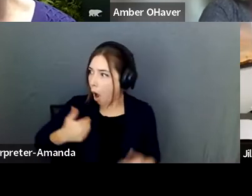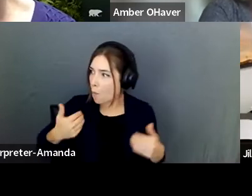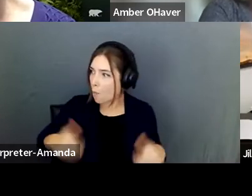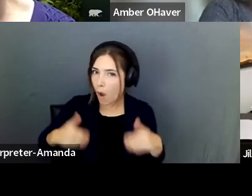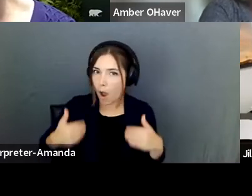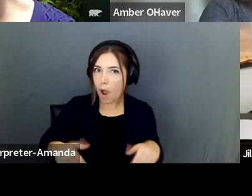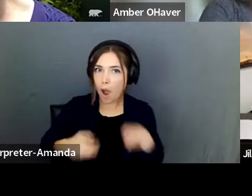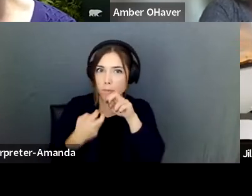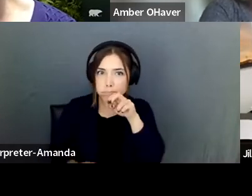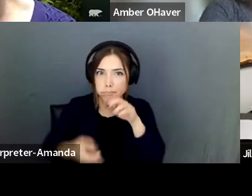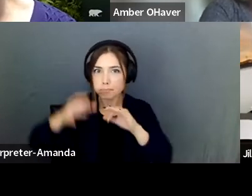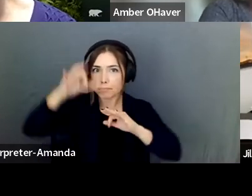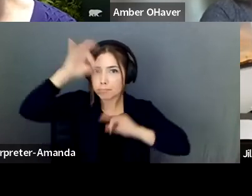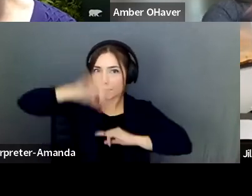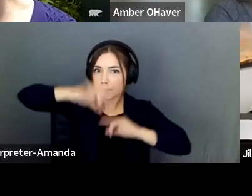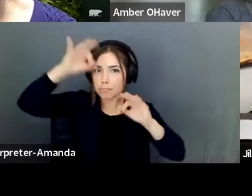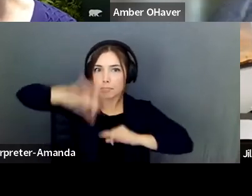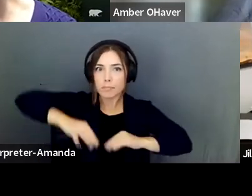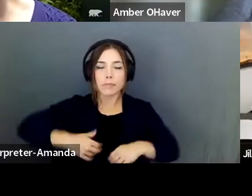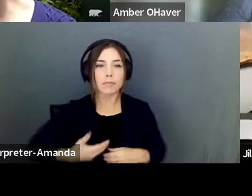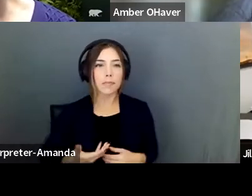Give me a call just asking for information.